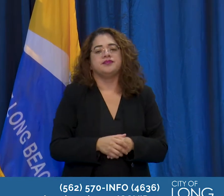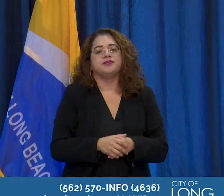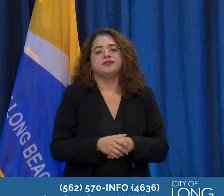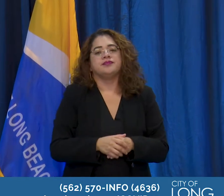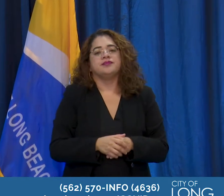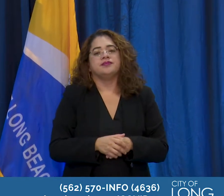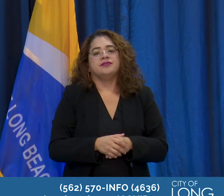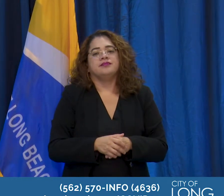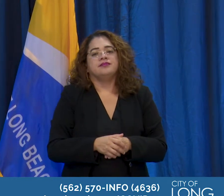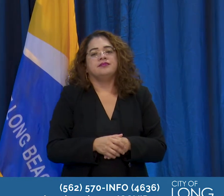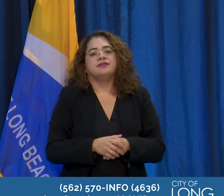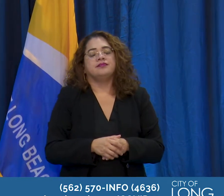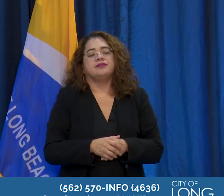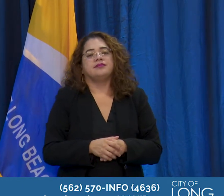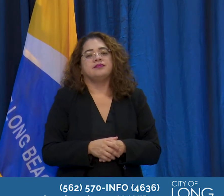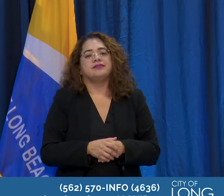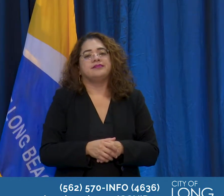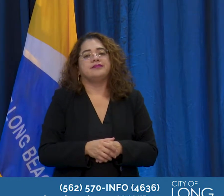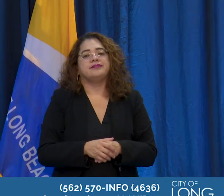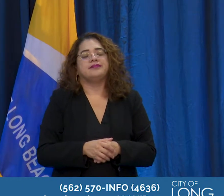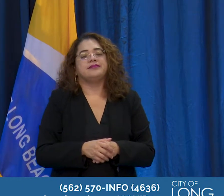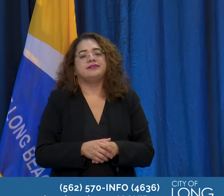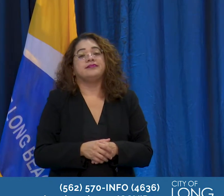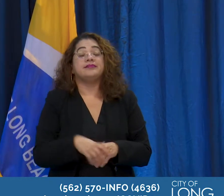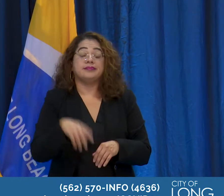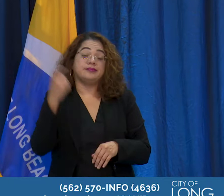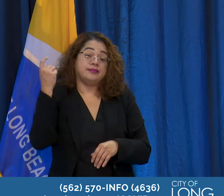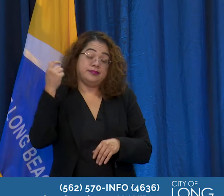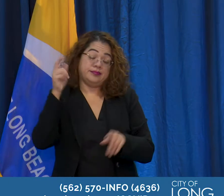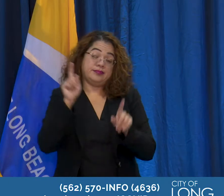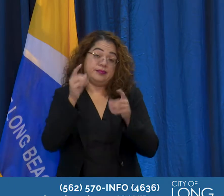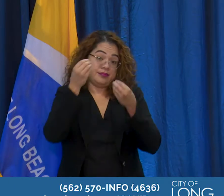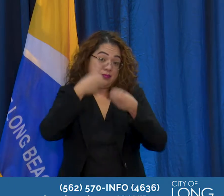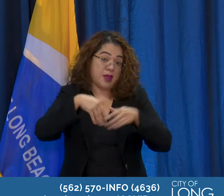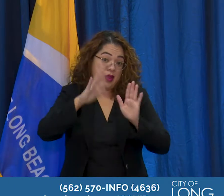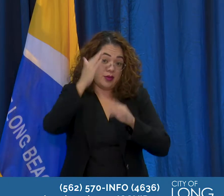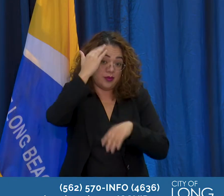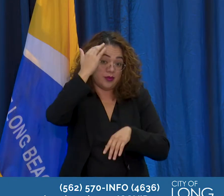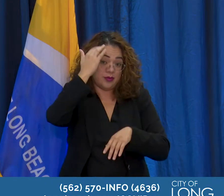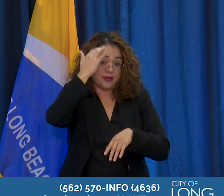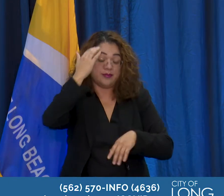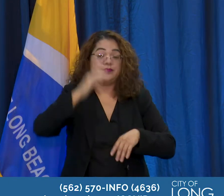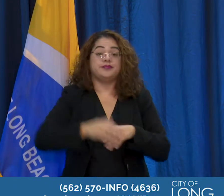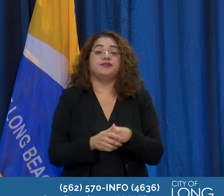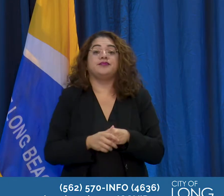I also want to just remind folks that there's been a lot of discussion in the last day or